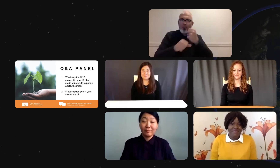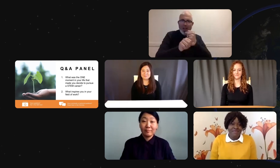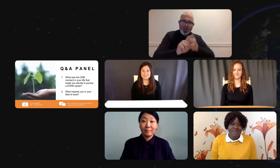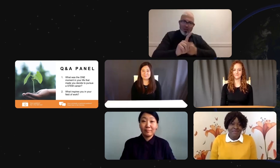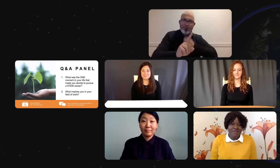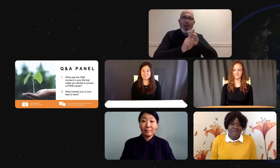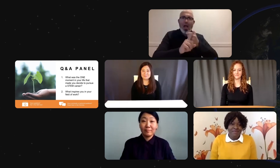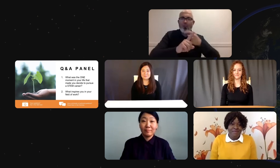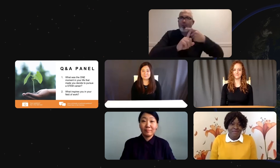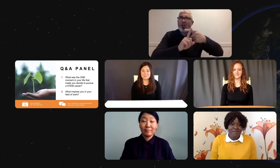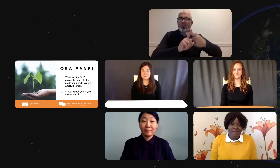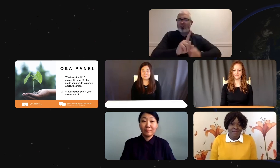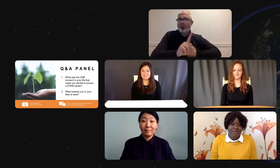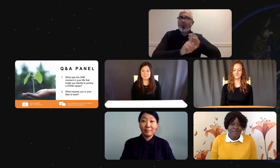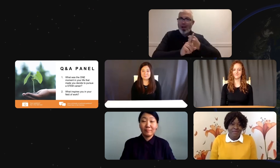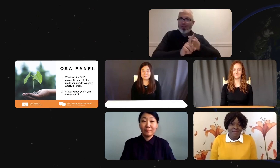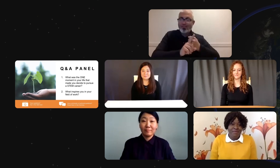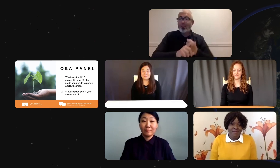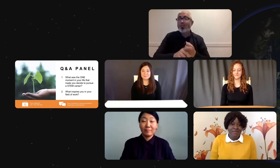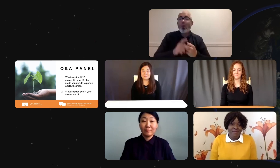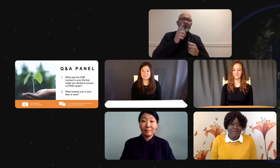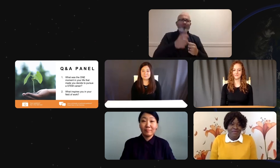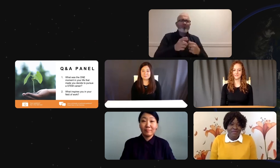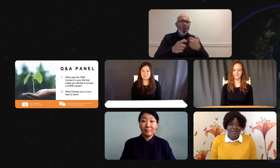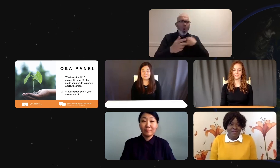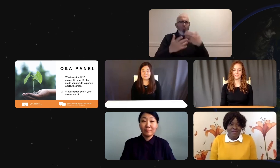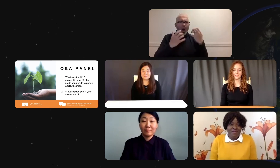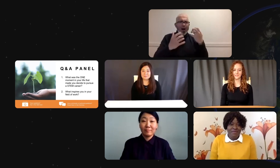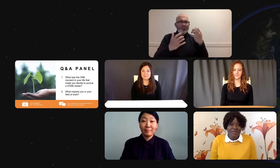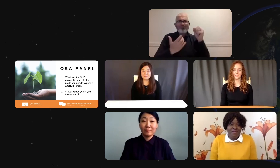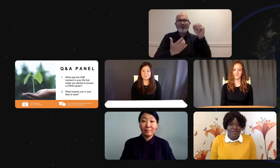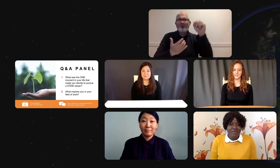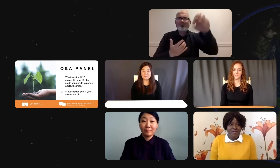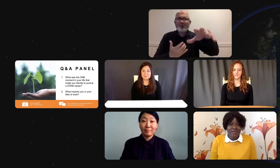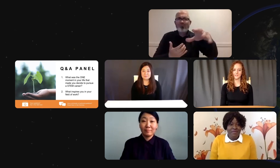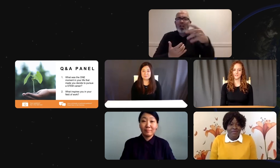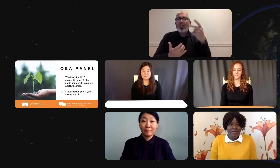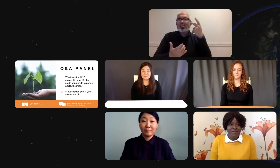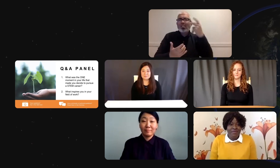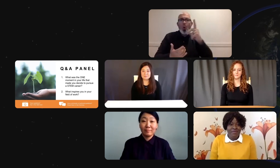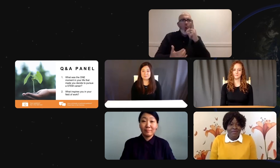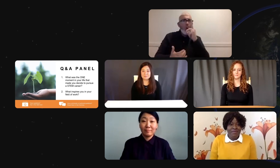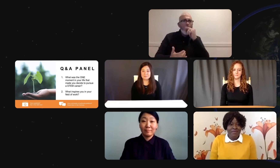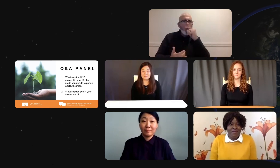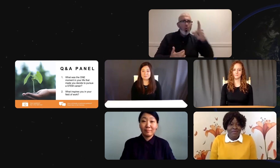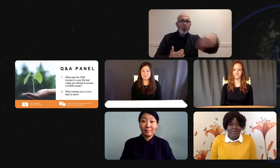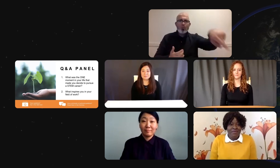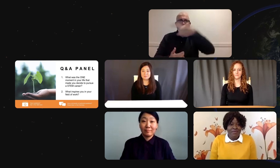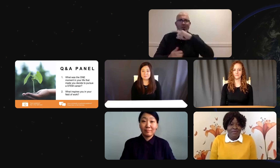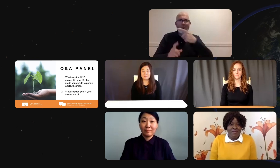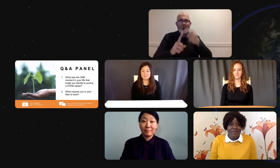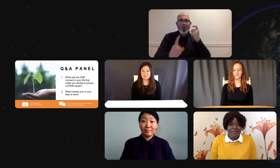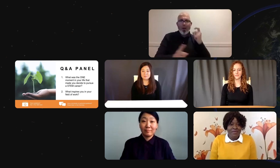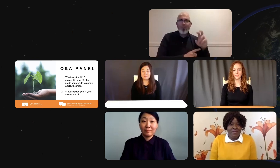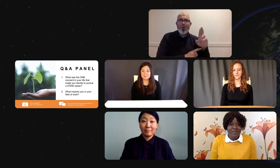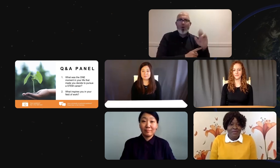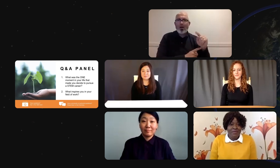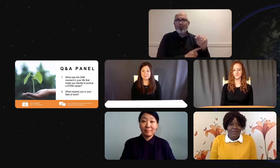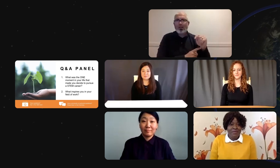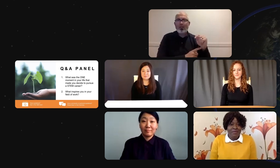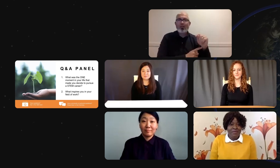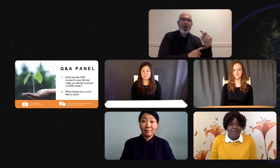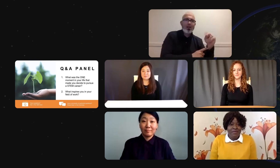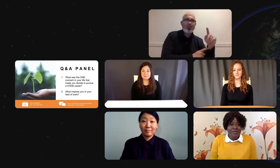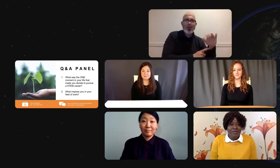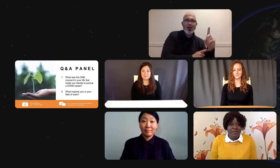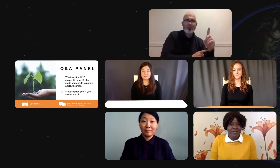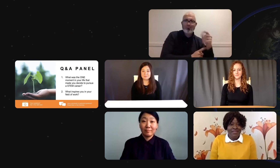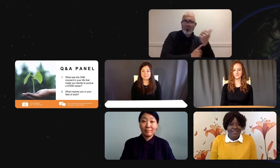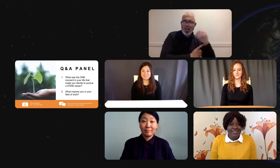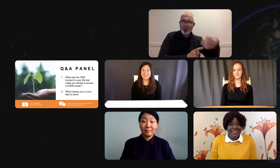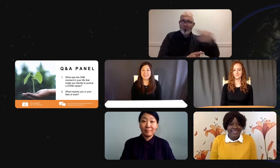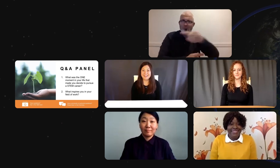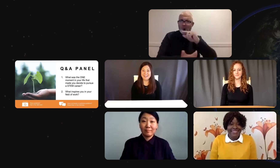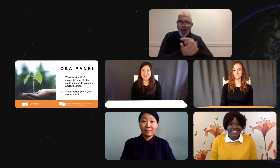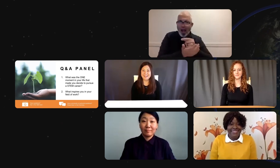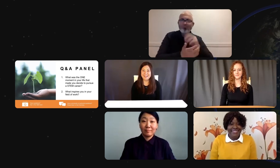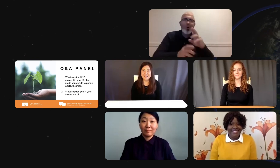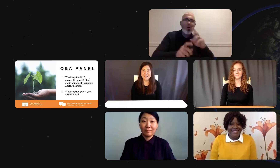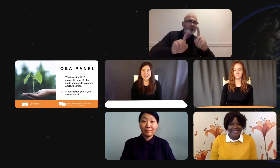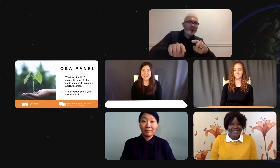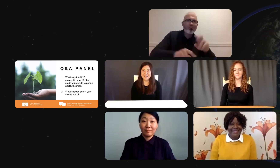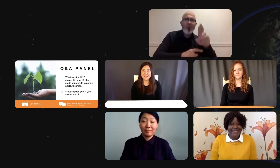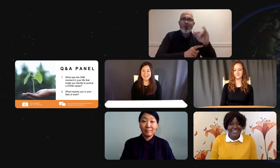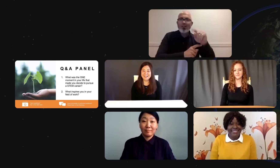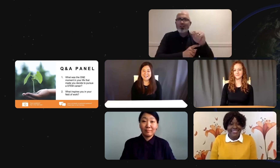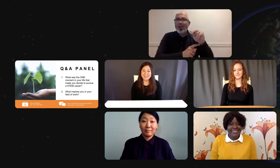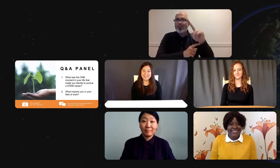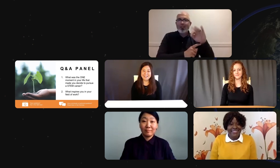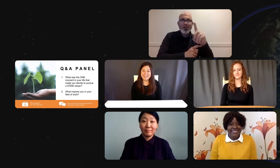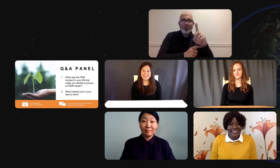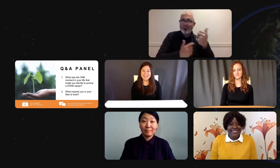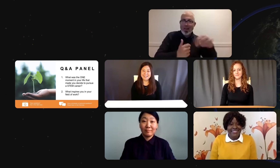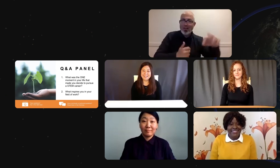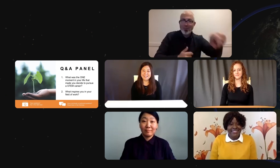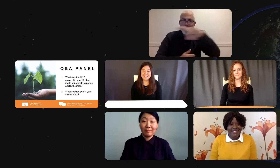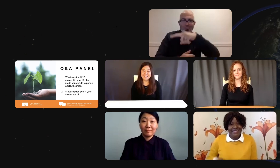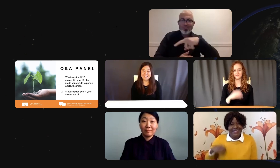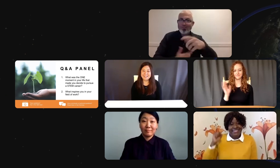We have to come together to make an impact on our planet.